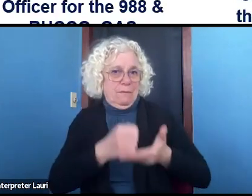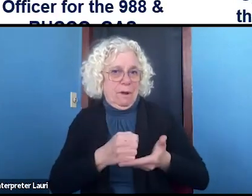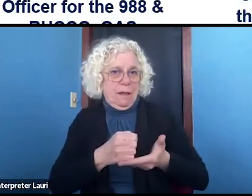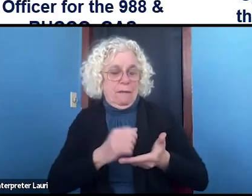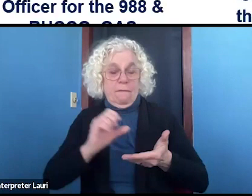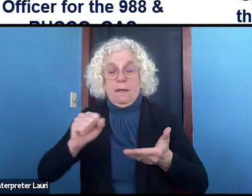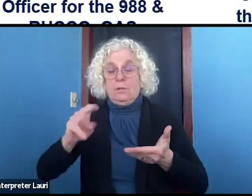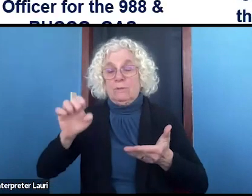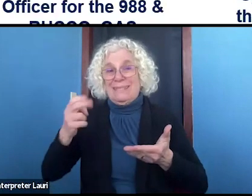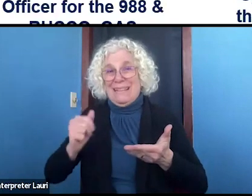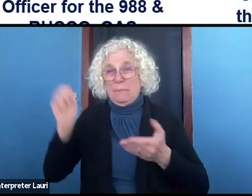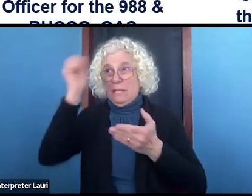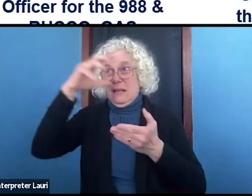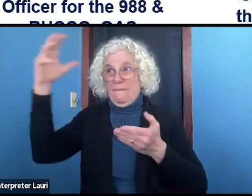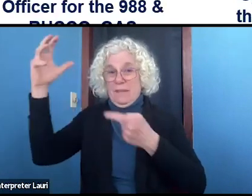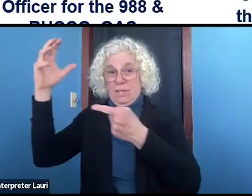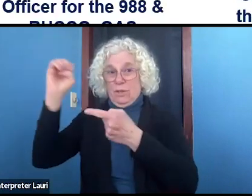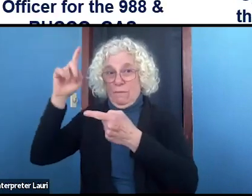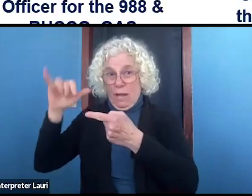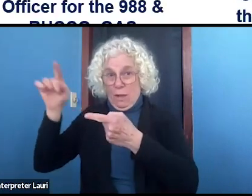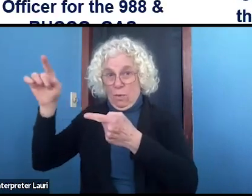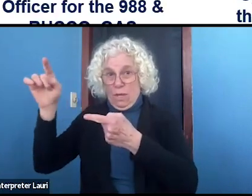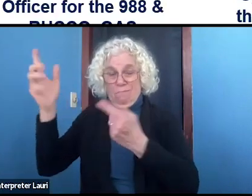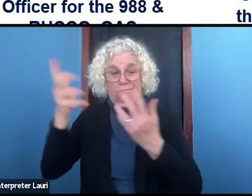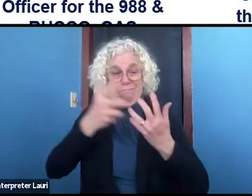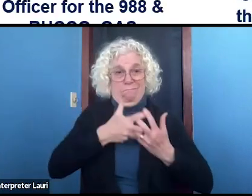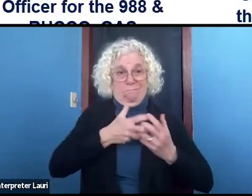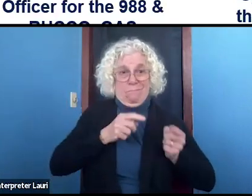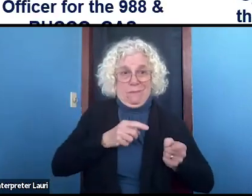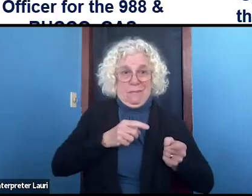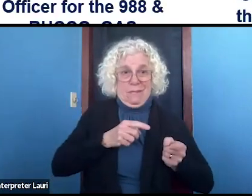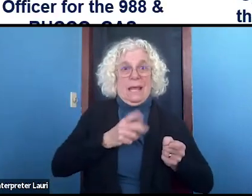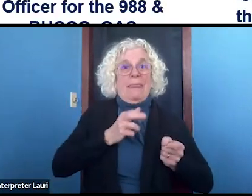and inclusion of equity as a core principle in our strategic plan.